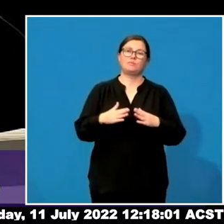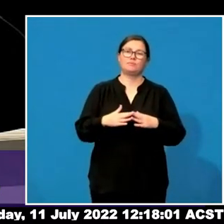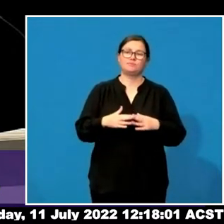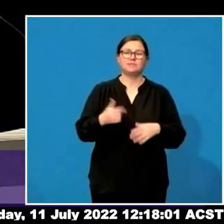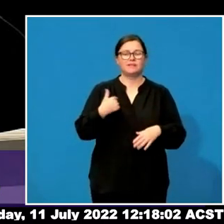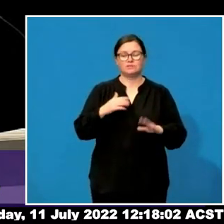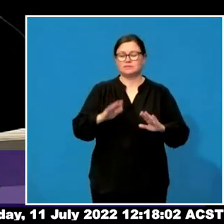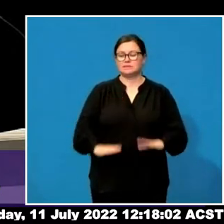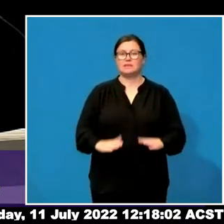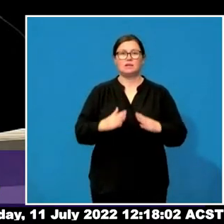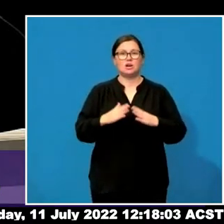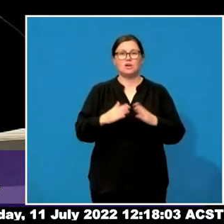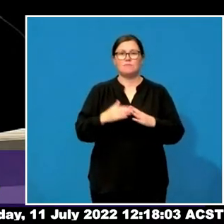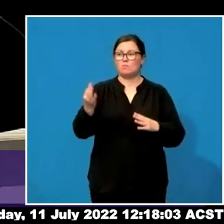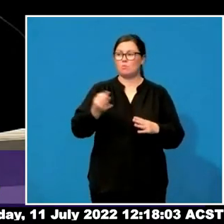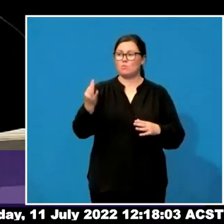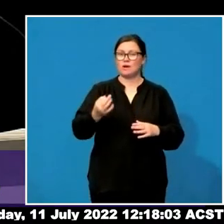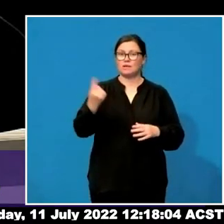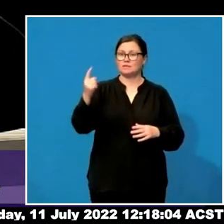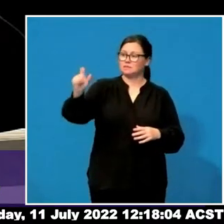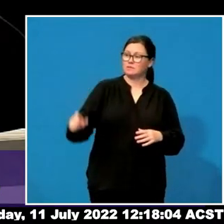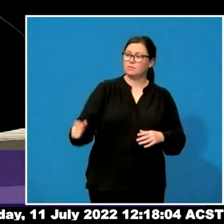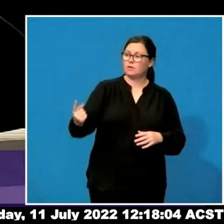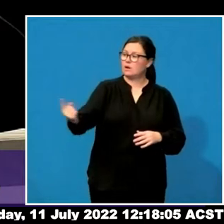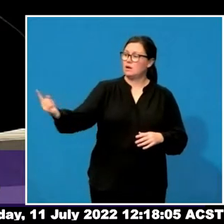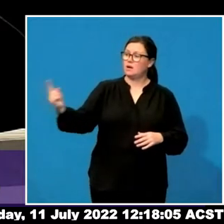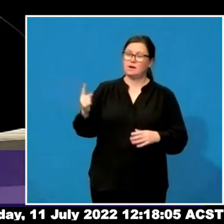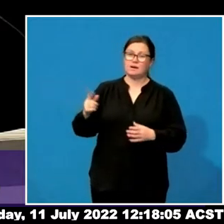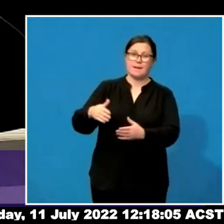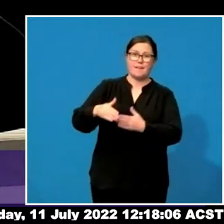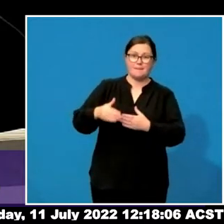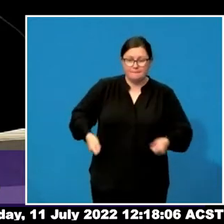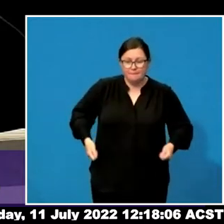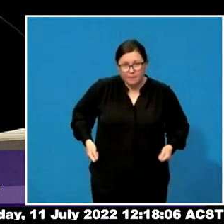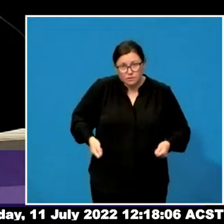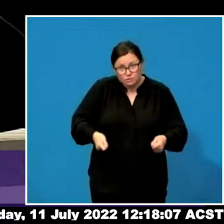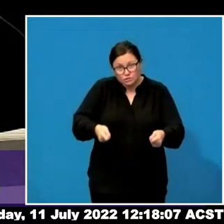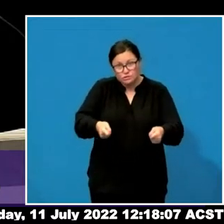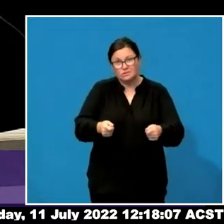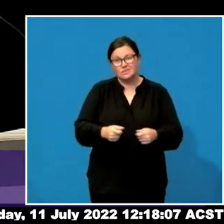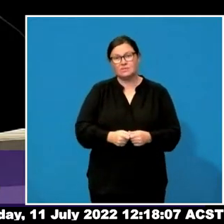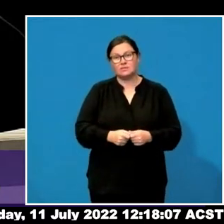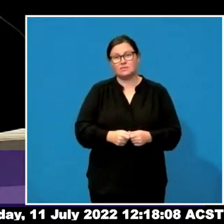So, you've got to wait, yeah. And you've only just received your new electric scooter.